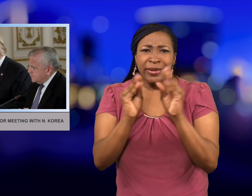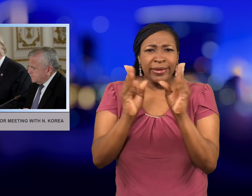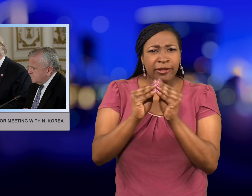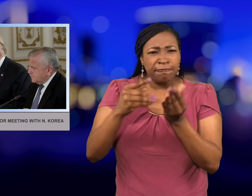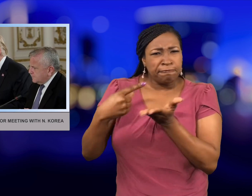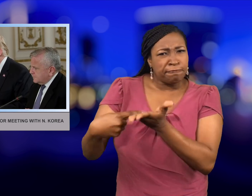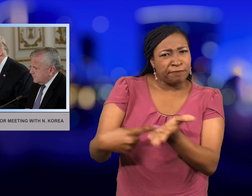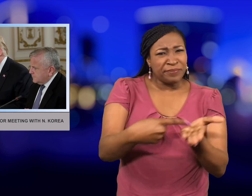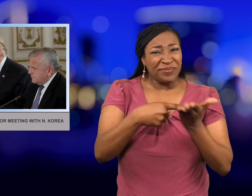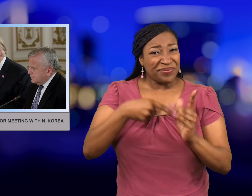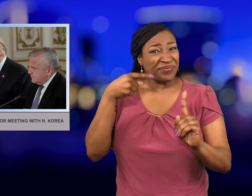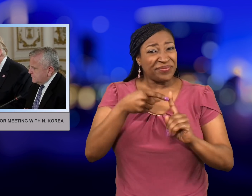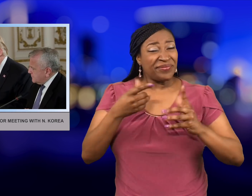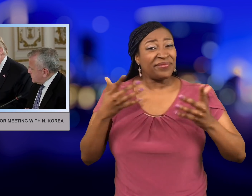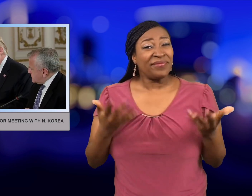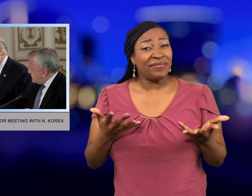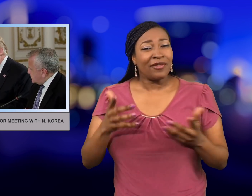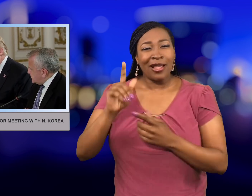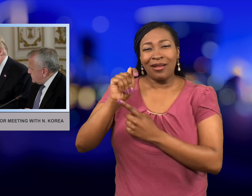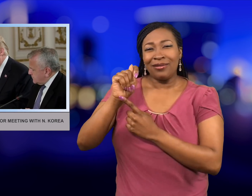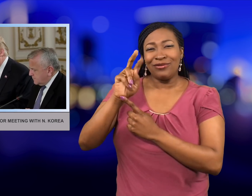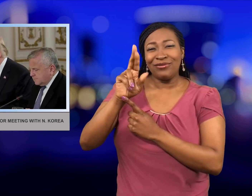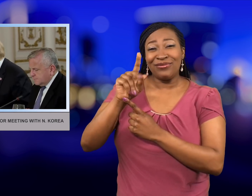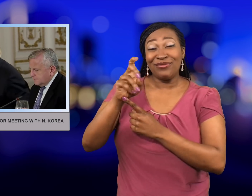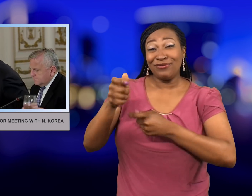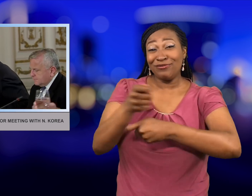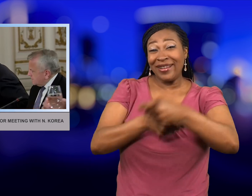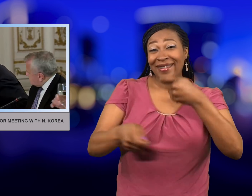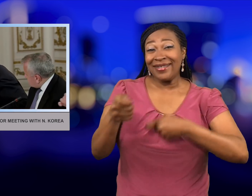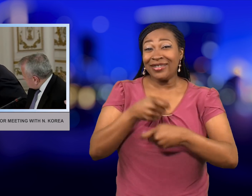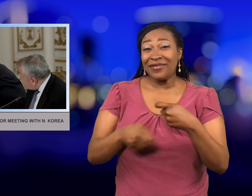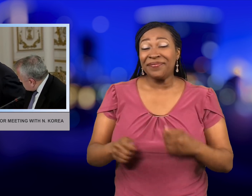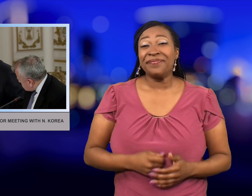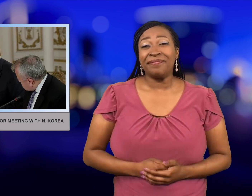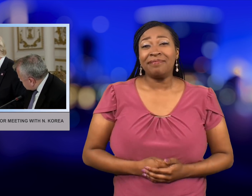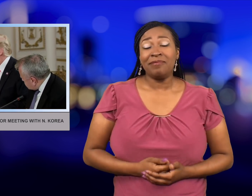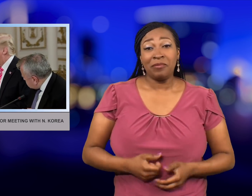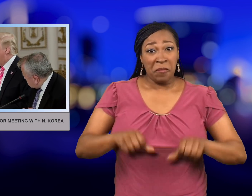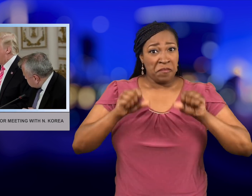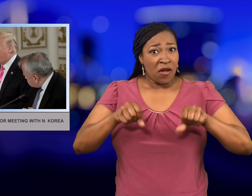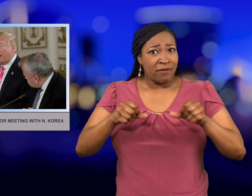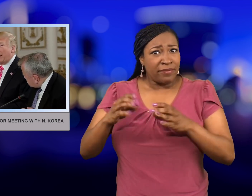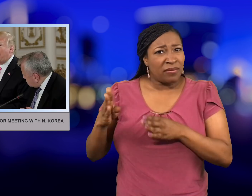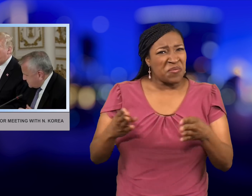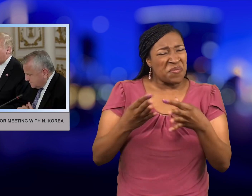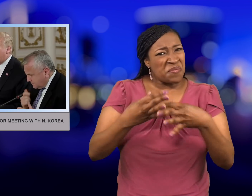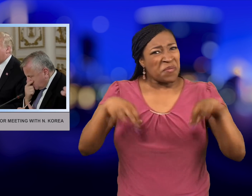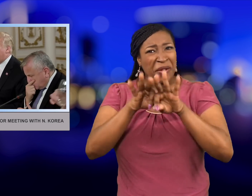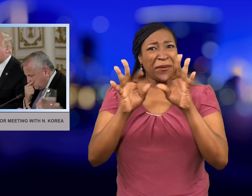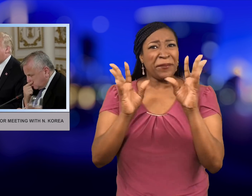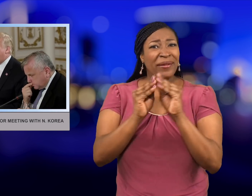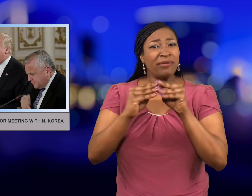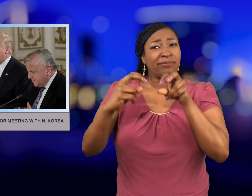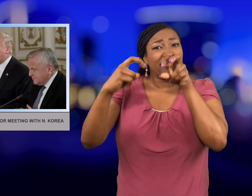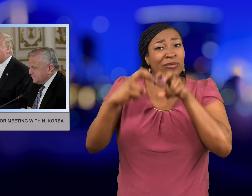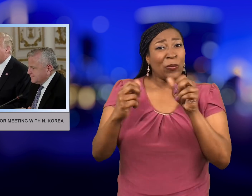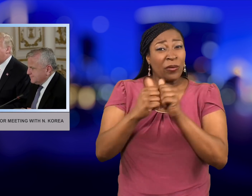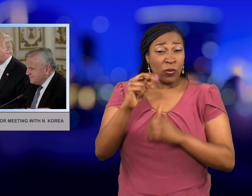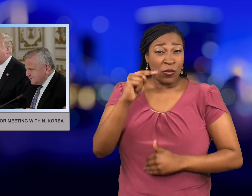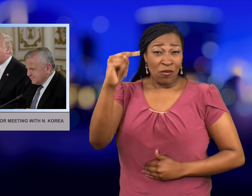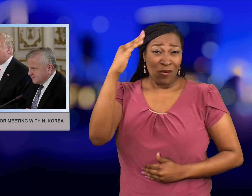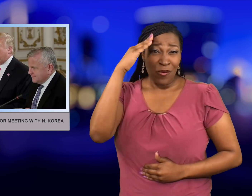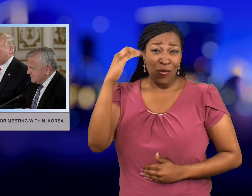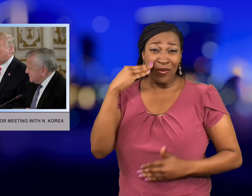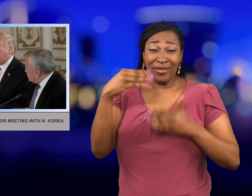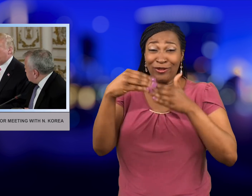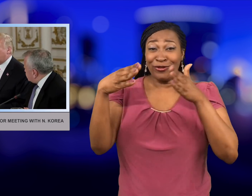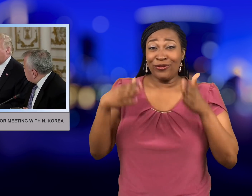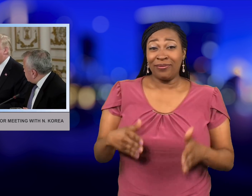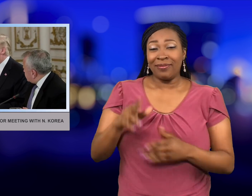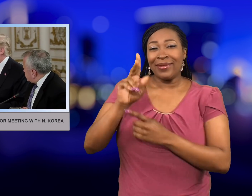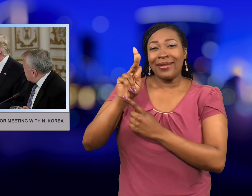their discussions on trade and possibly a critical meeting with North Korea's leader